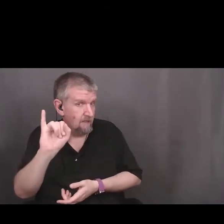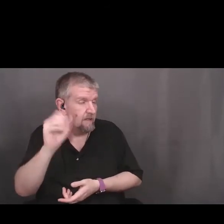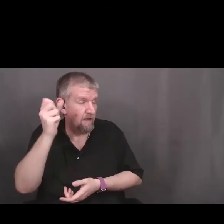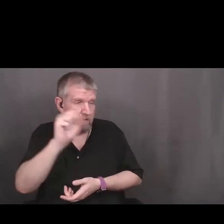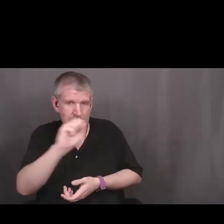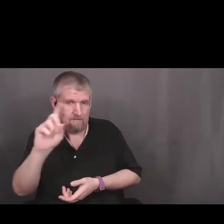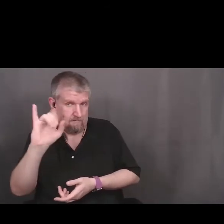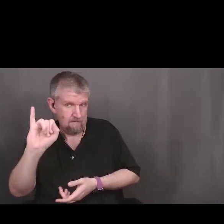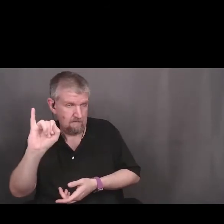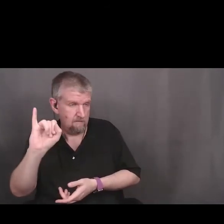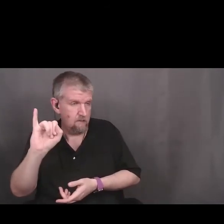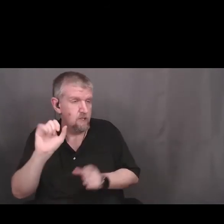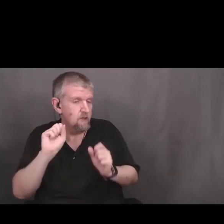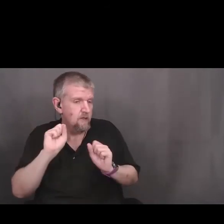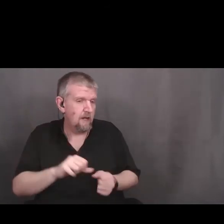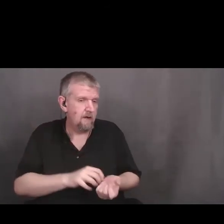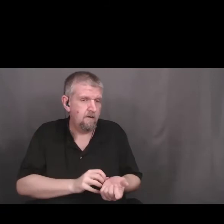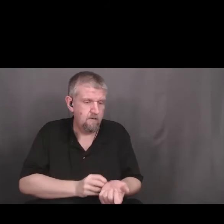is you can report the expenditures